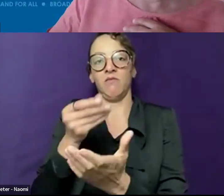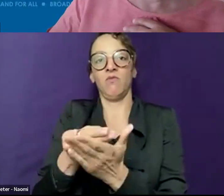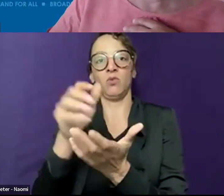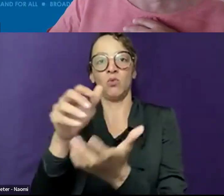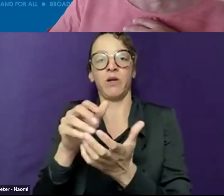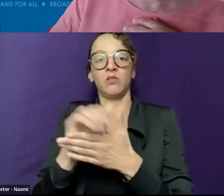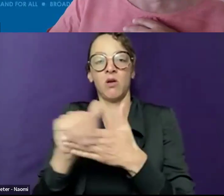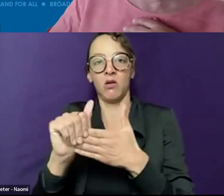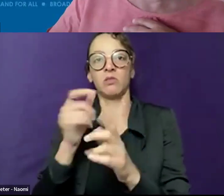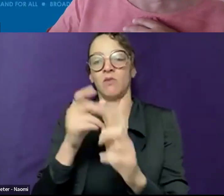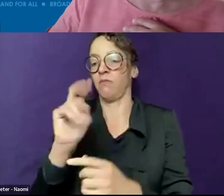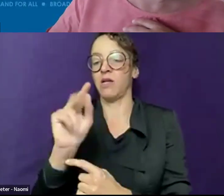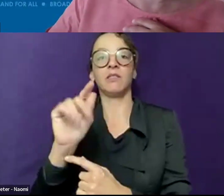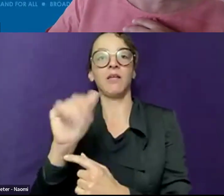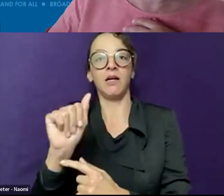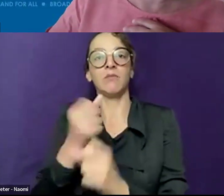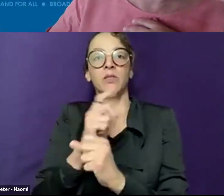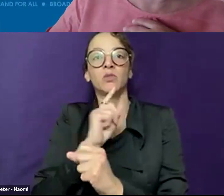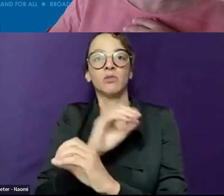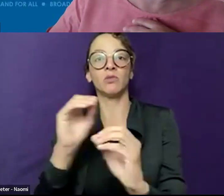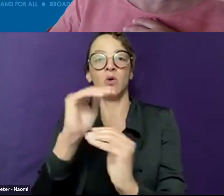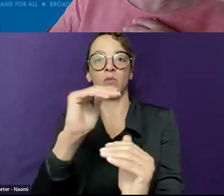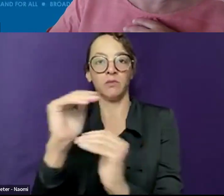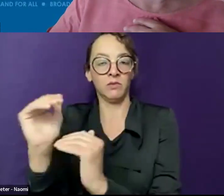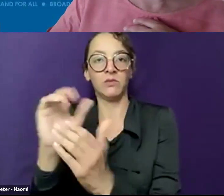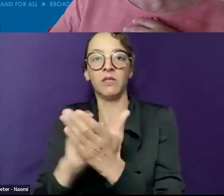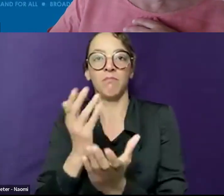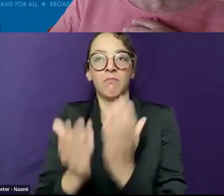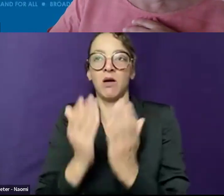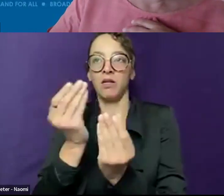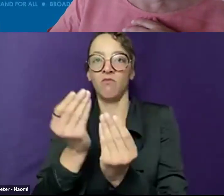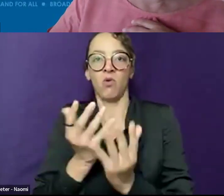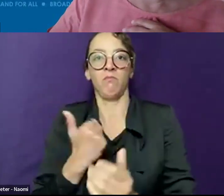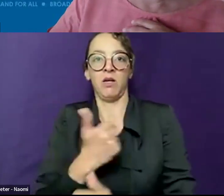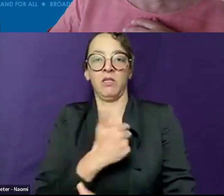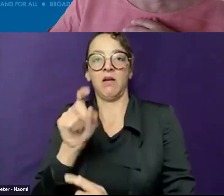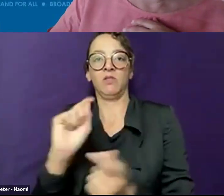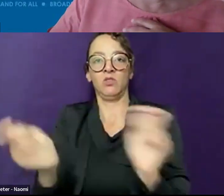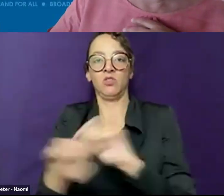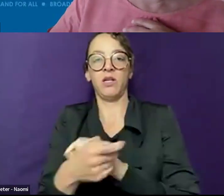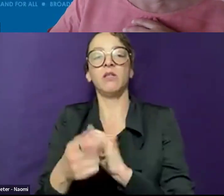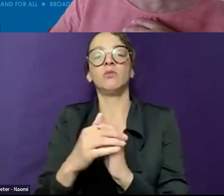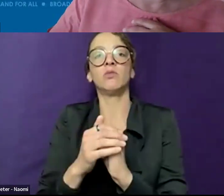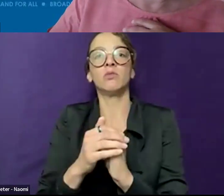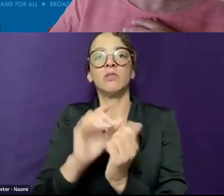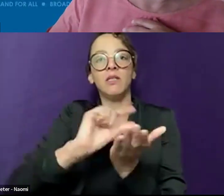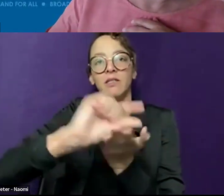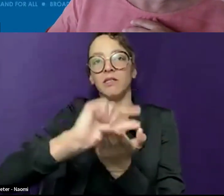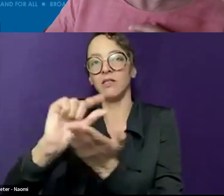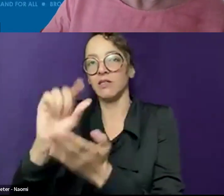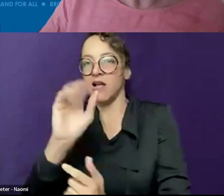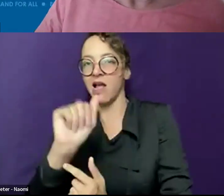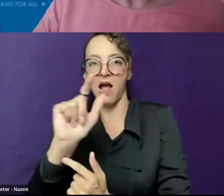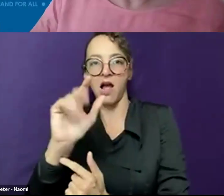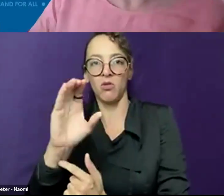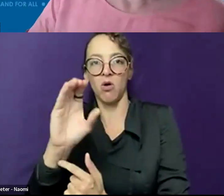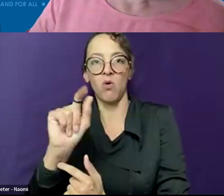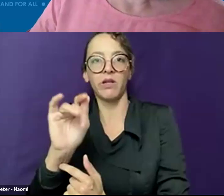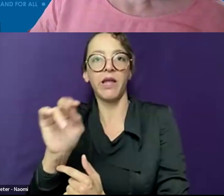that there aren't any restrictions that might inform us having to change those allocations.